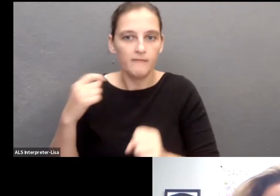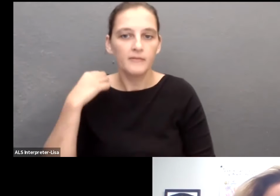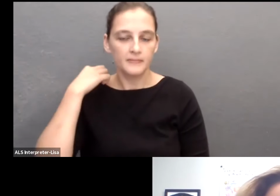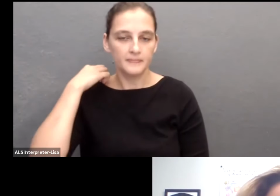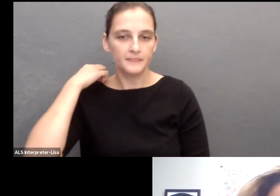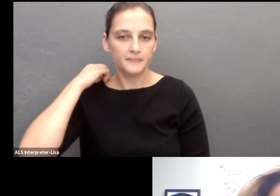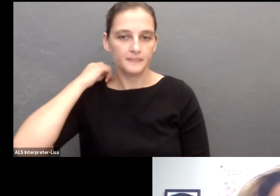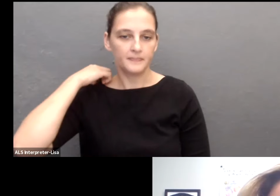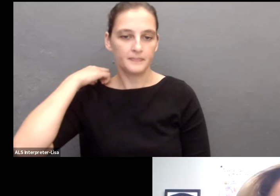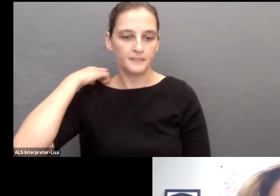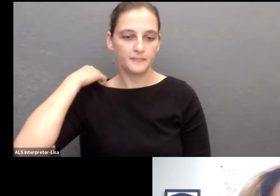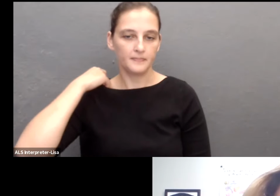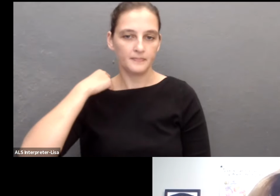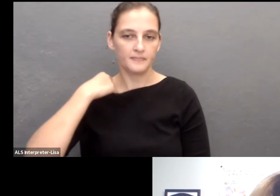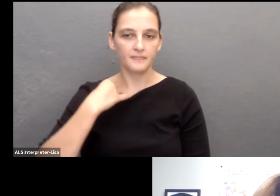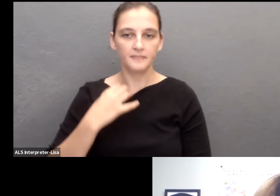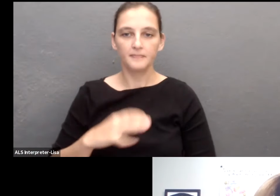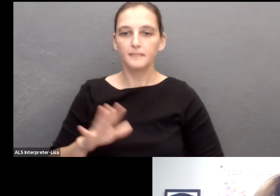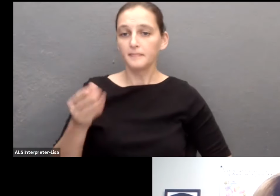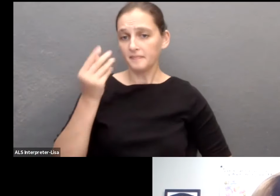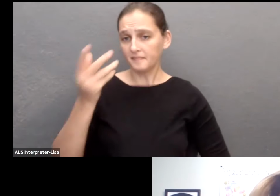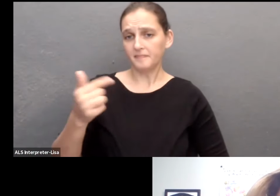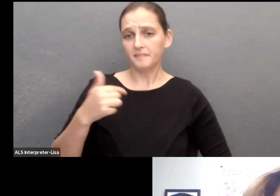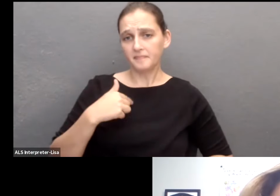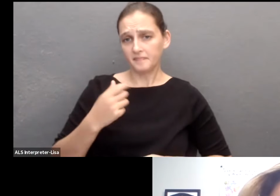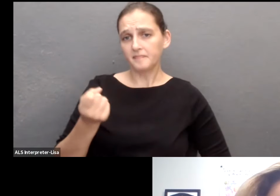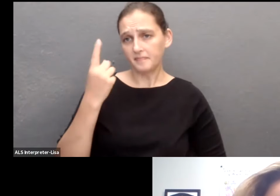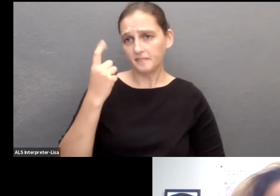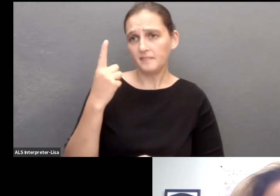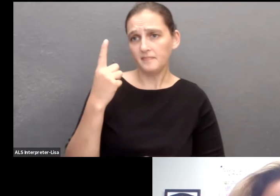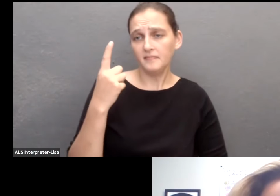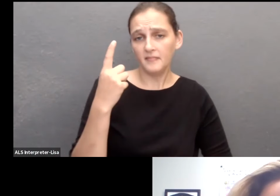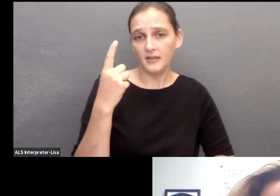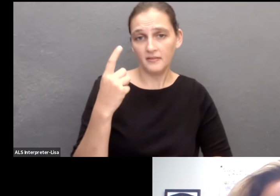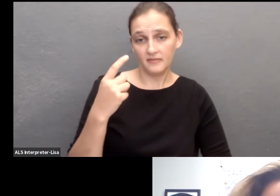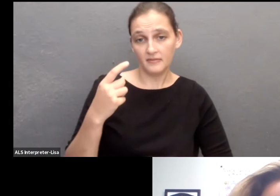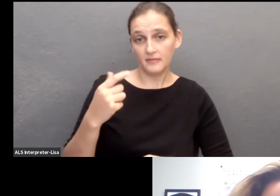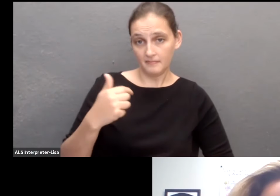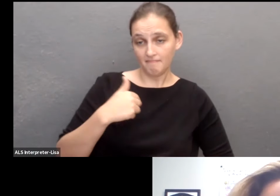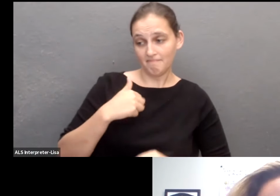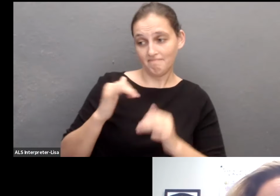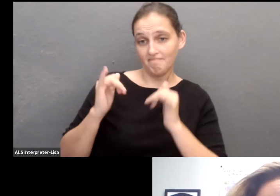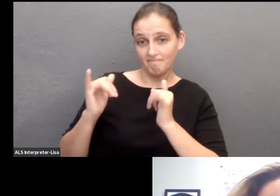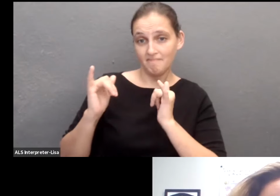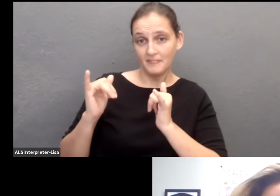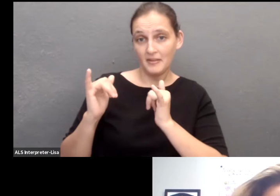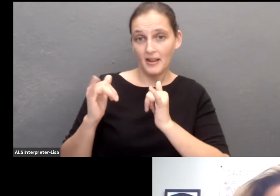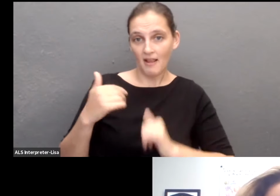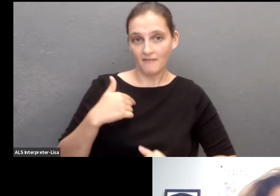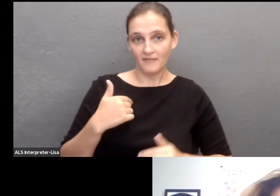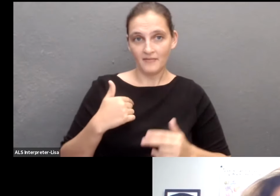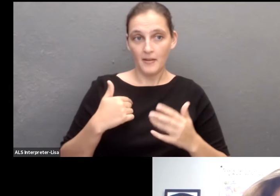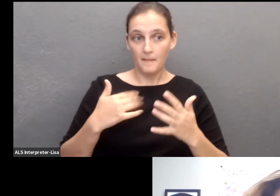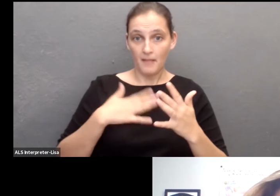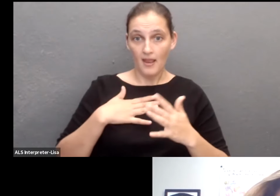Dr. Weaver: So I totally understand. I -- to myself, have three of my five kids are not yet eligible